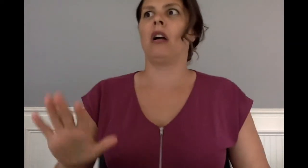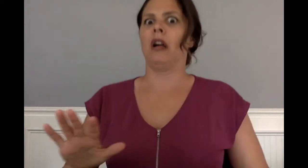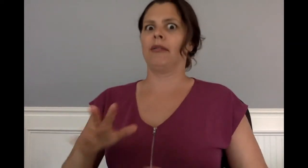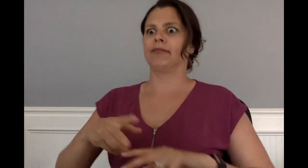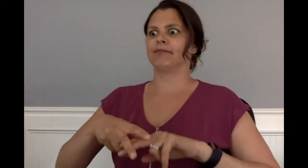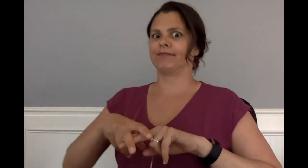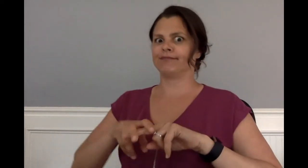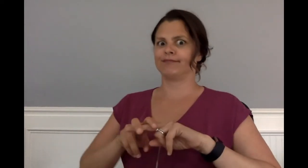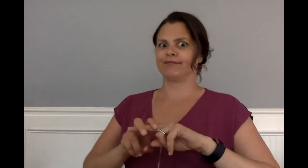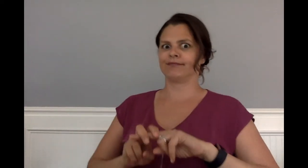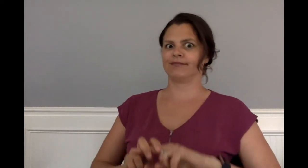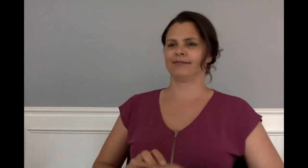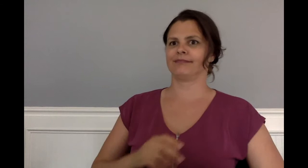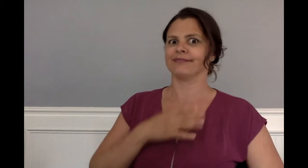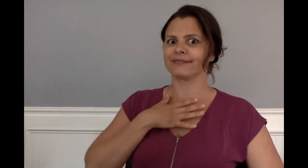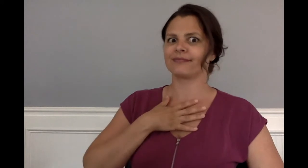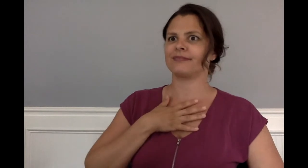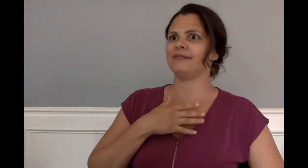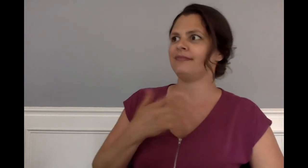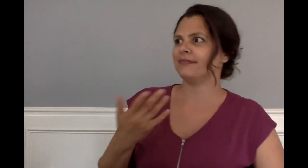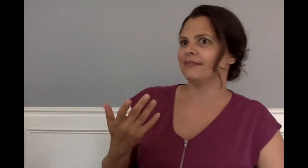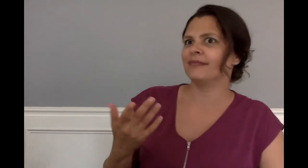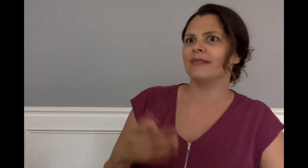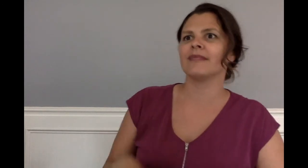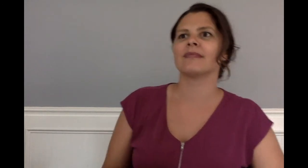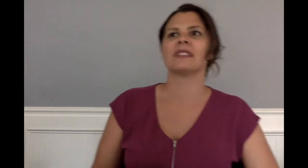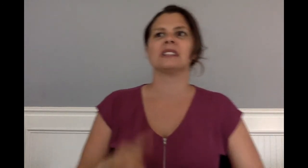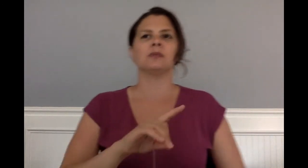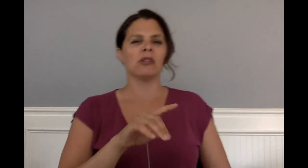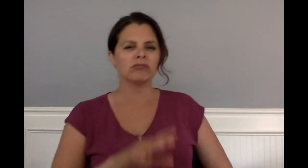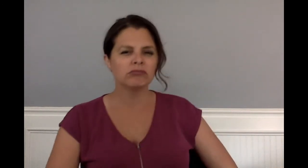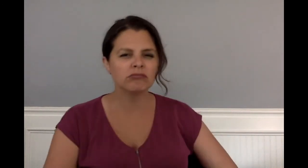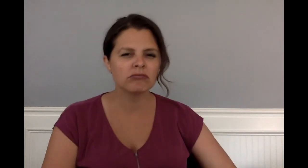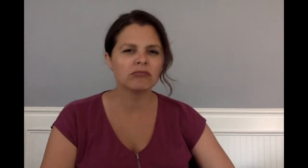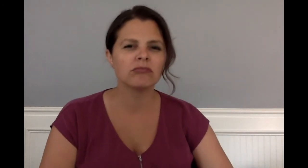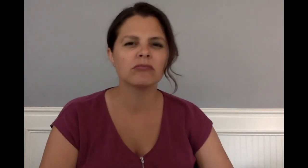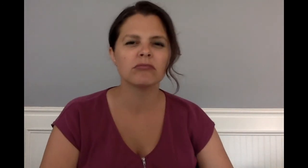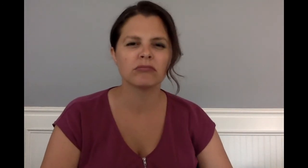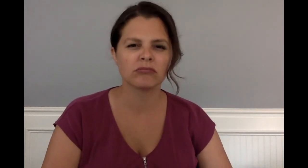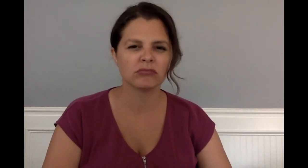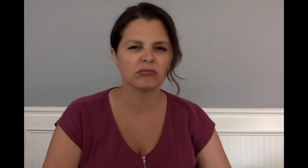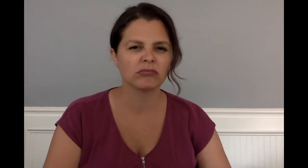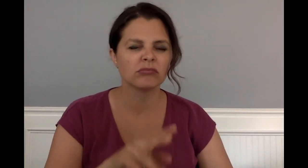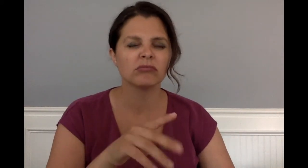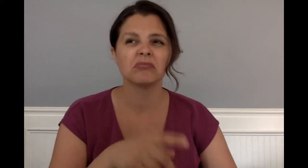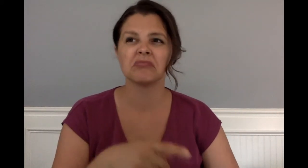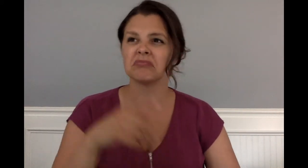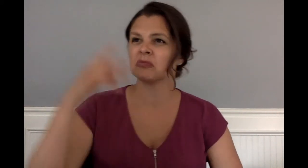Charlie sat. Desdemona looked at him hard.